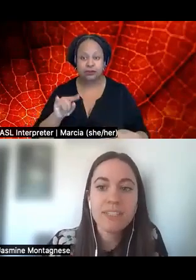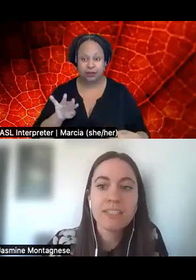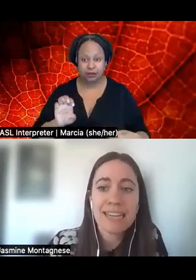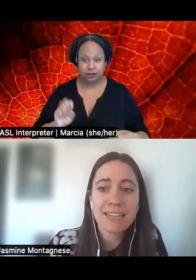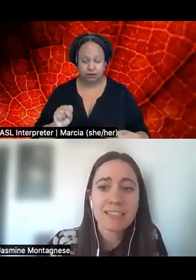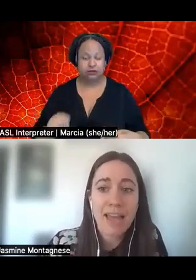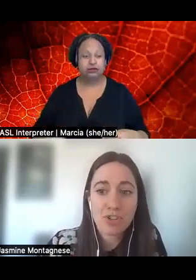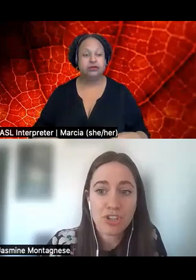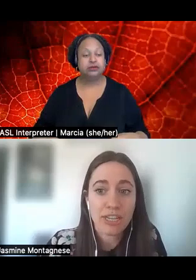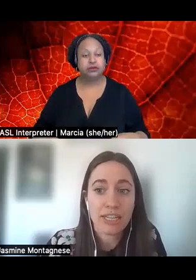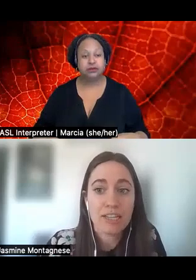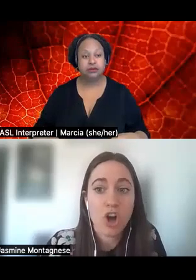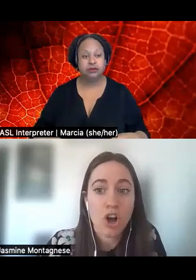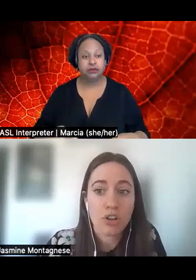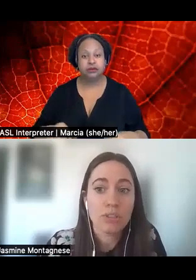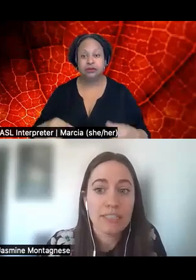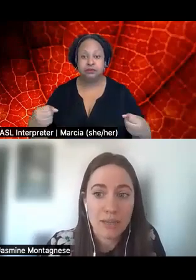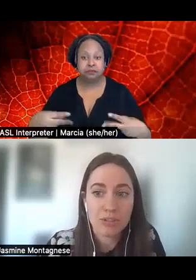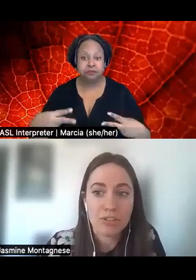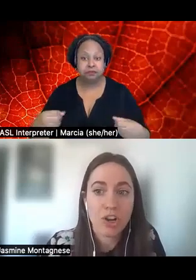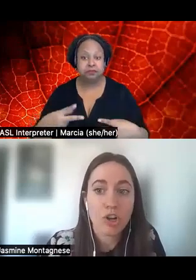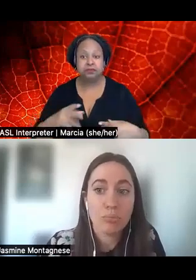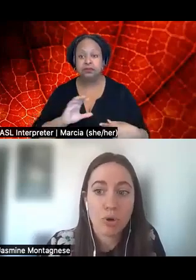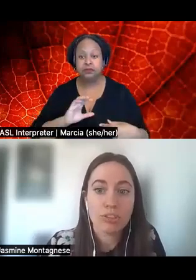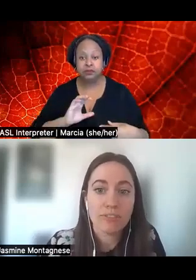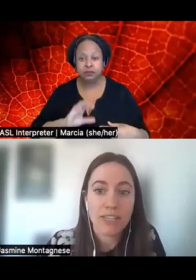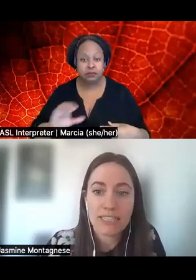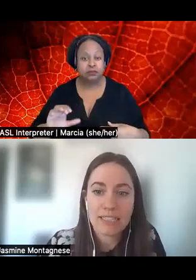Text captioning is auto-enabled on mobile devices.